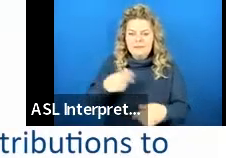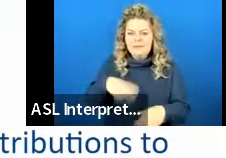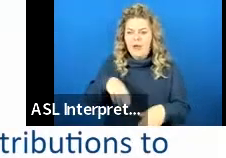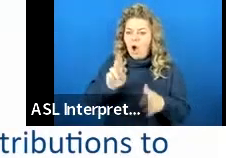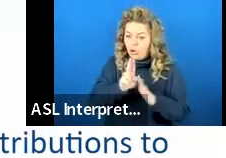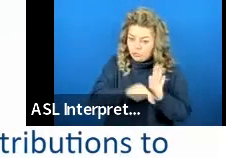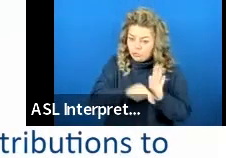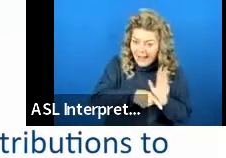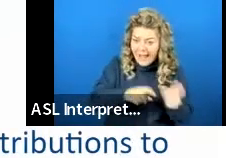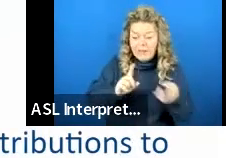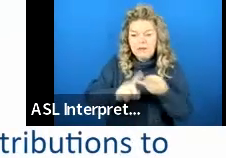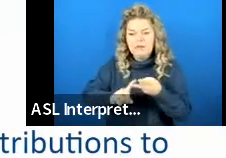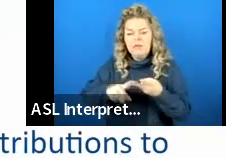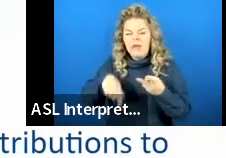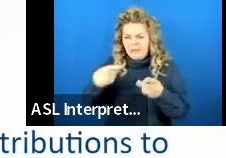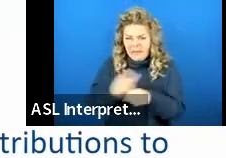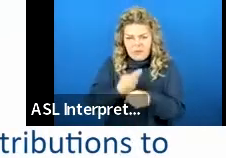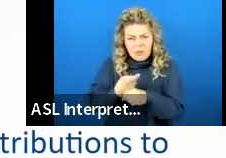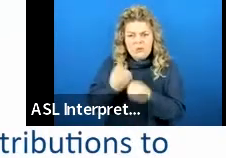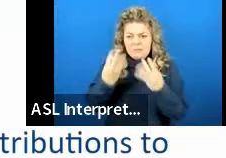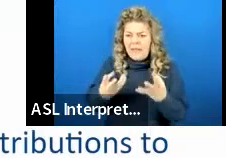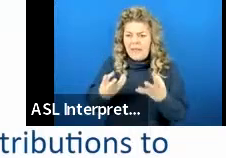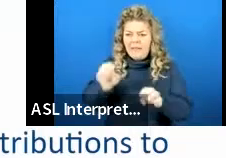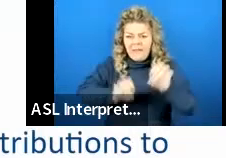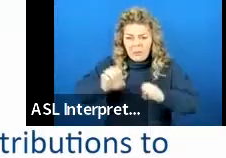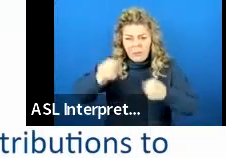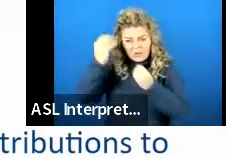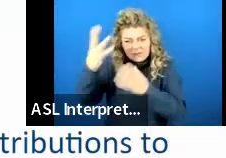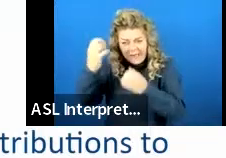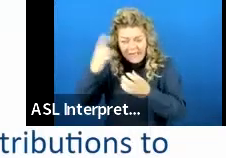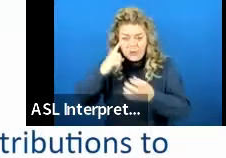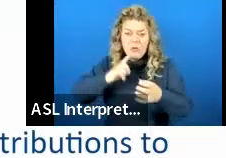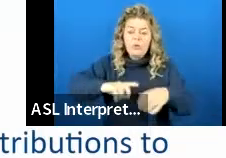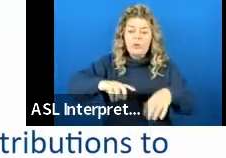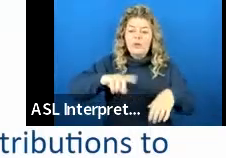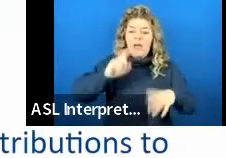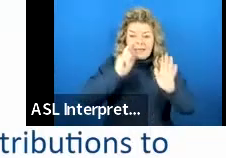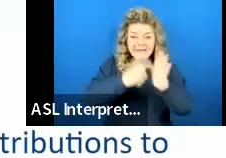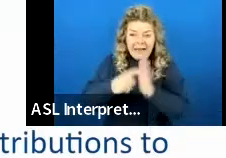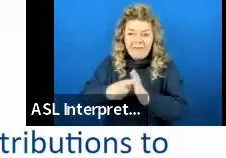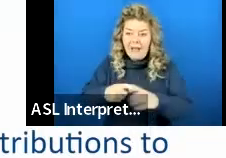and the program has used evaluation data to identify greater areas of improvement